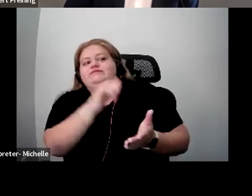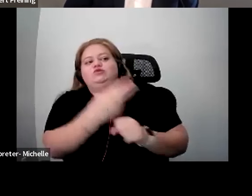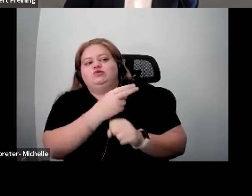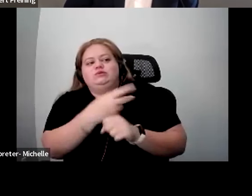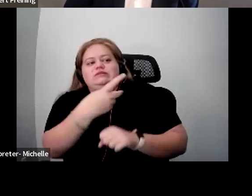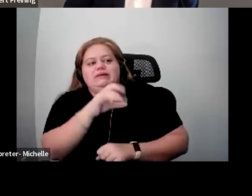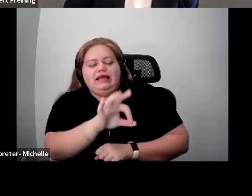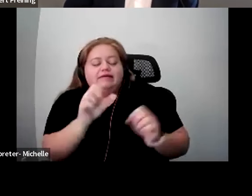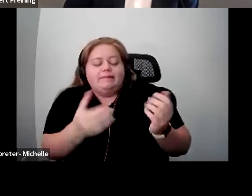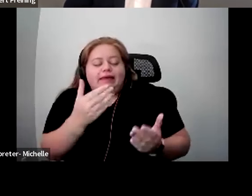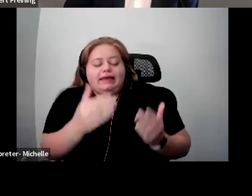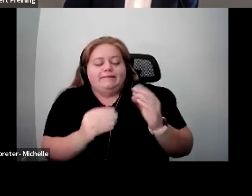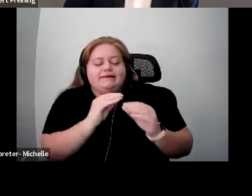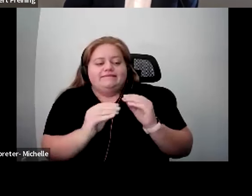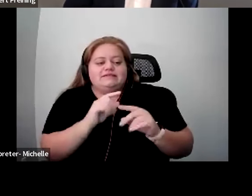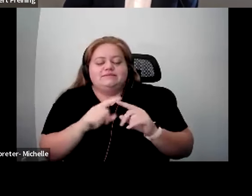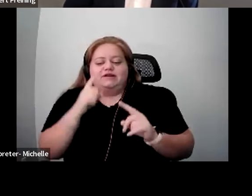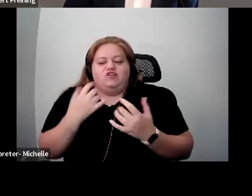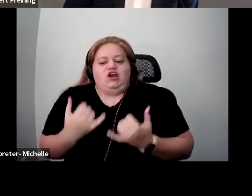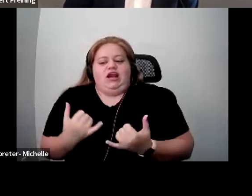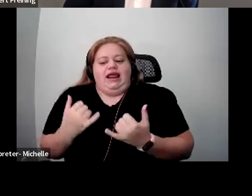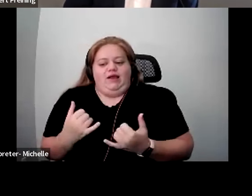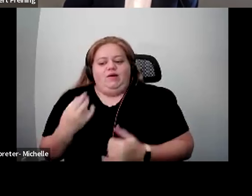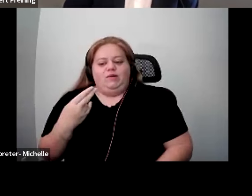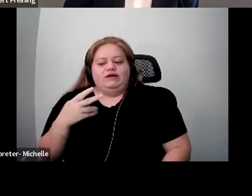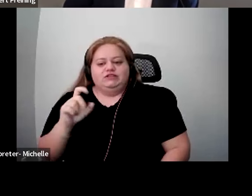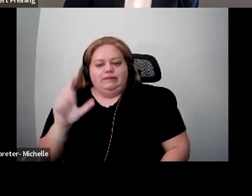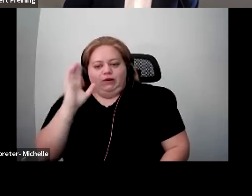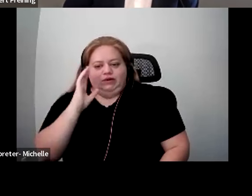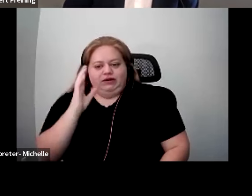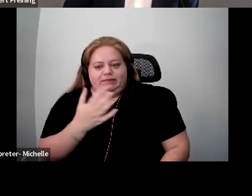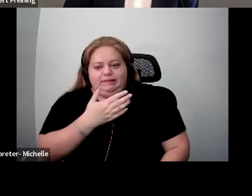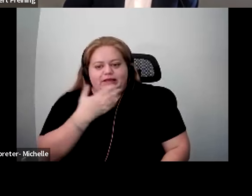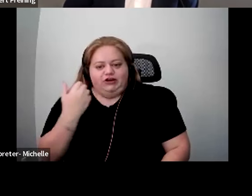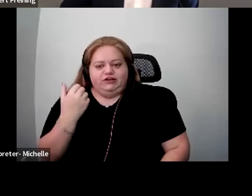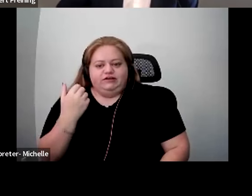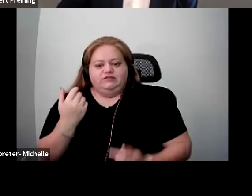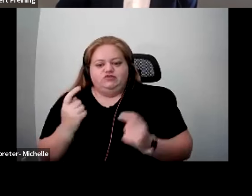But at this point, the shorter route would be, indeed, trying to fix--